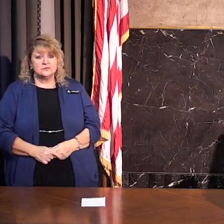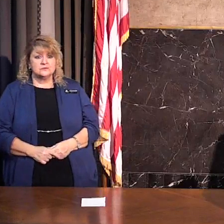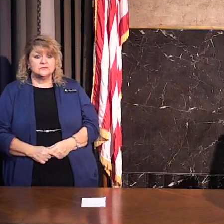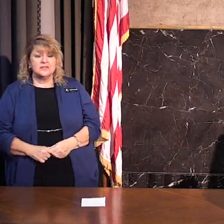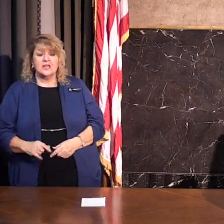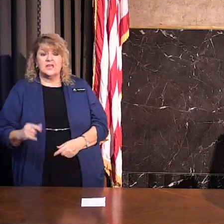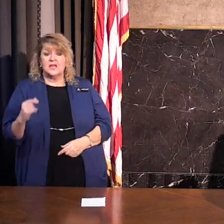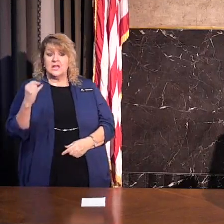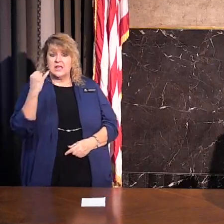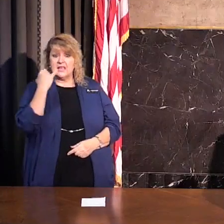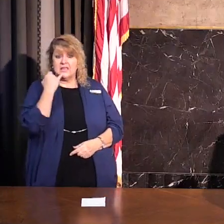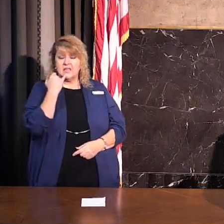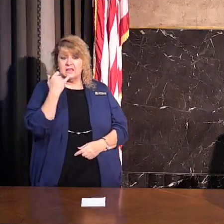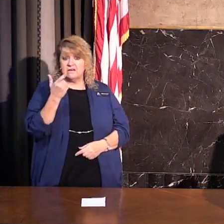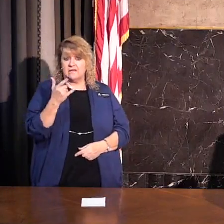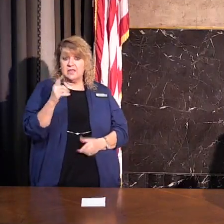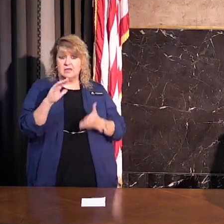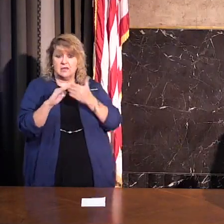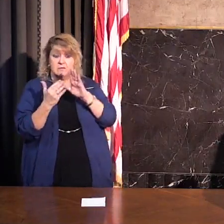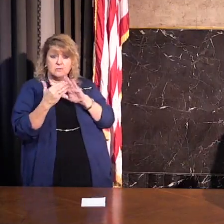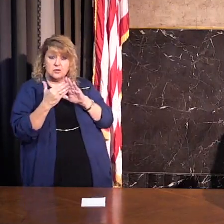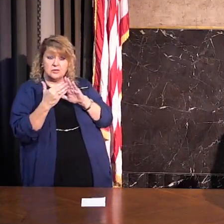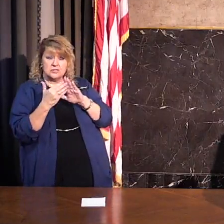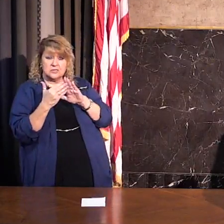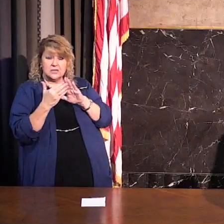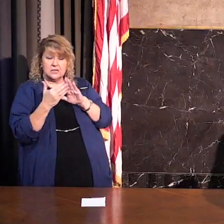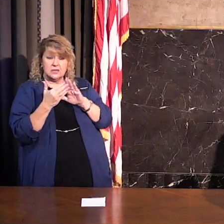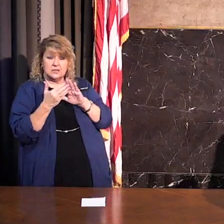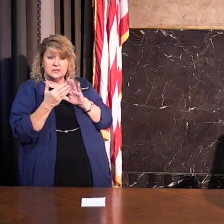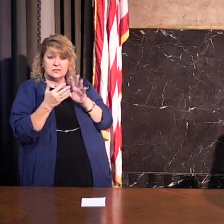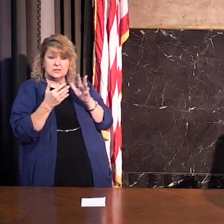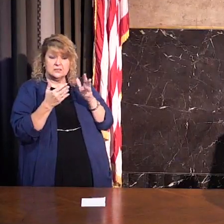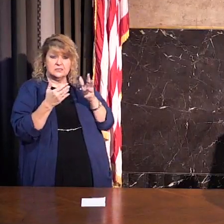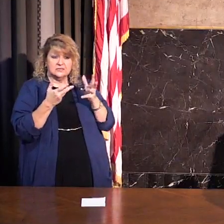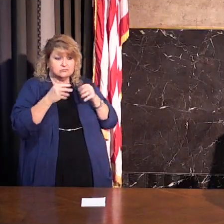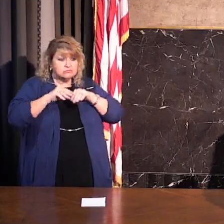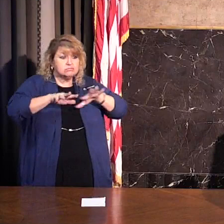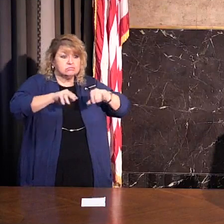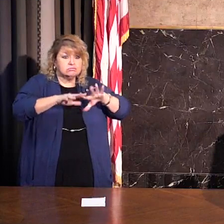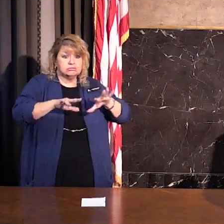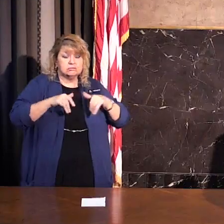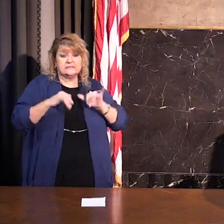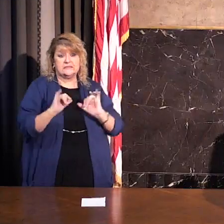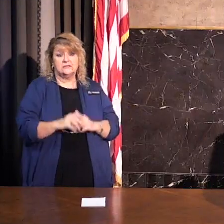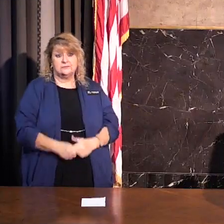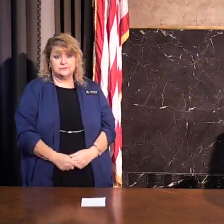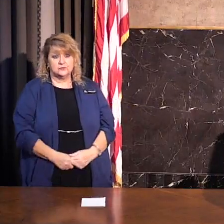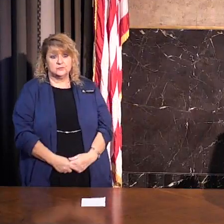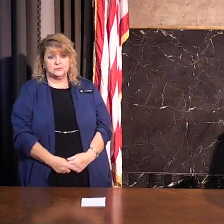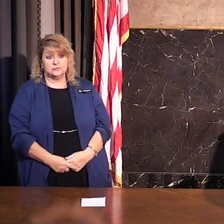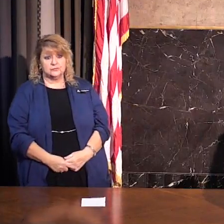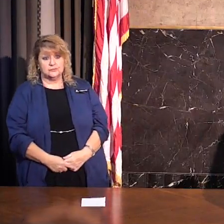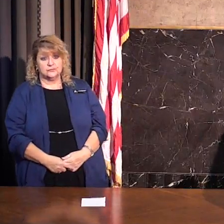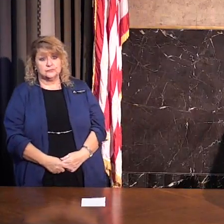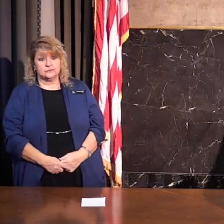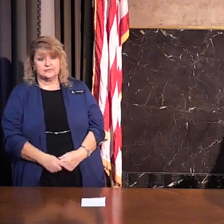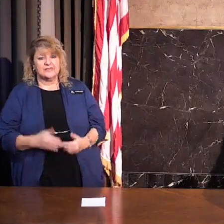long as the risk of community transmission remains elevated. Go